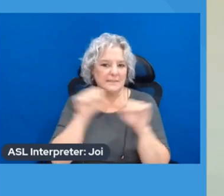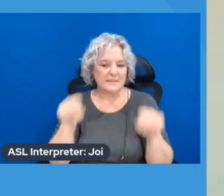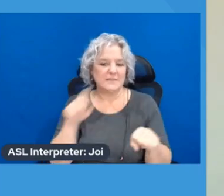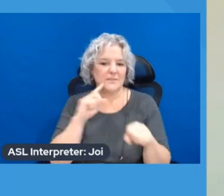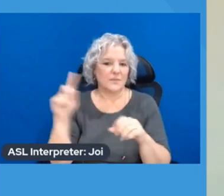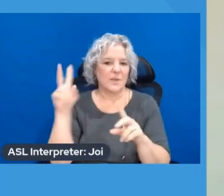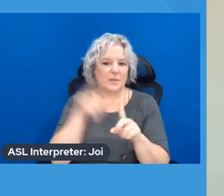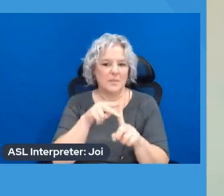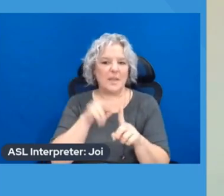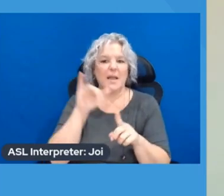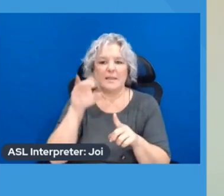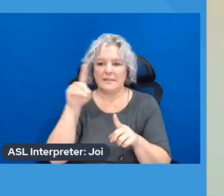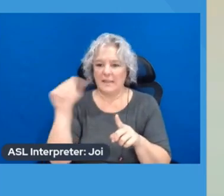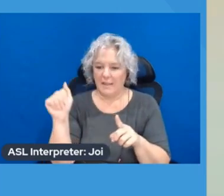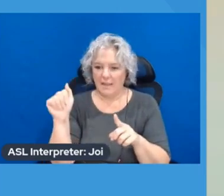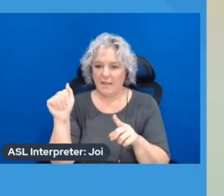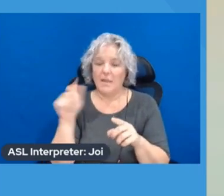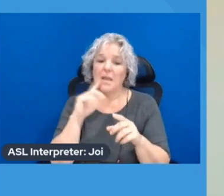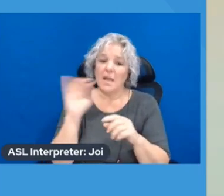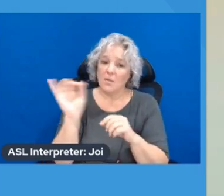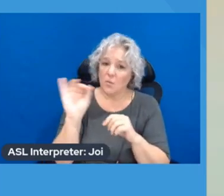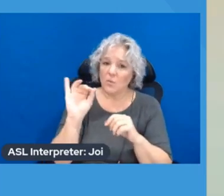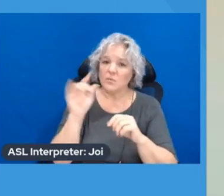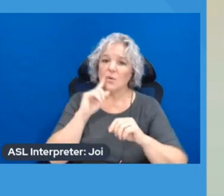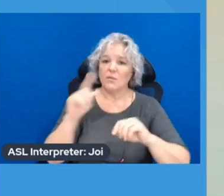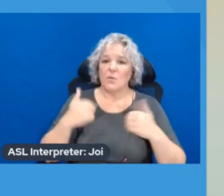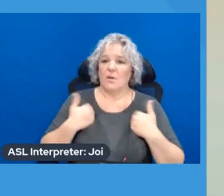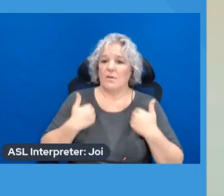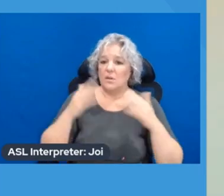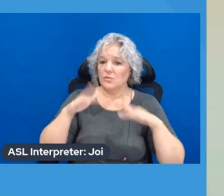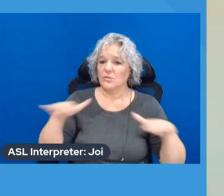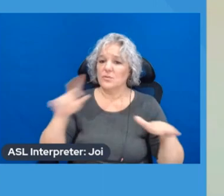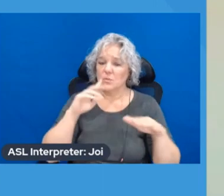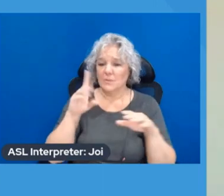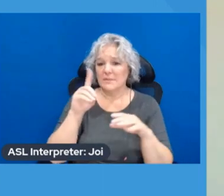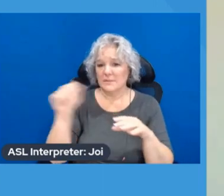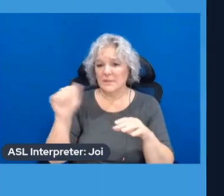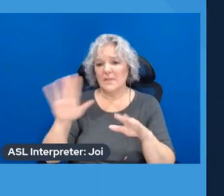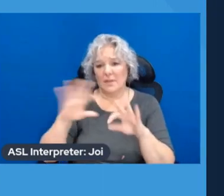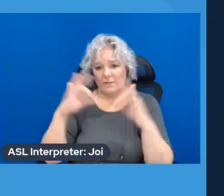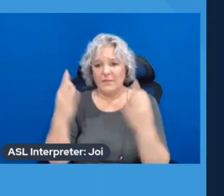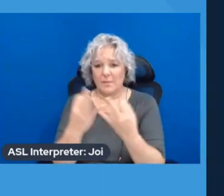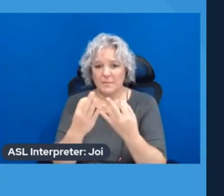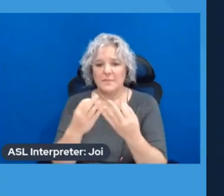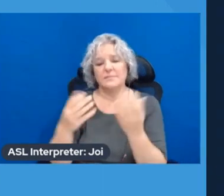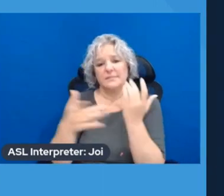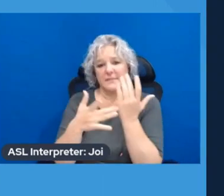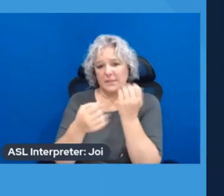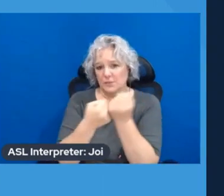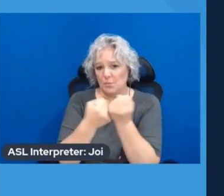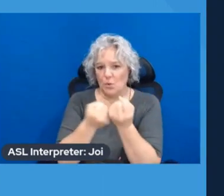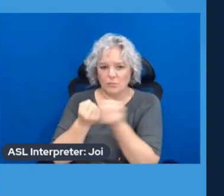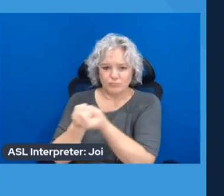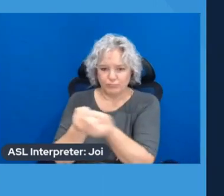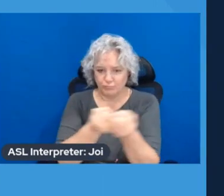and ultimately improve outcomes for young children with disabilities and their families. Our commitment to racial equity